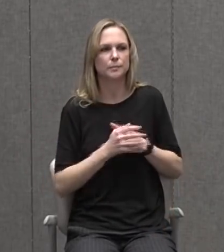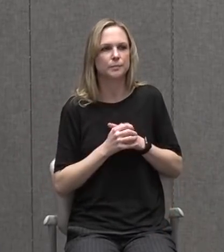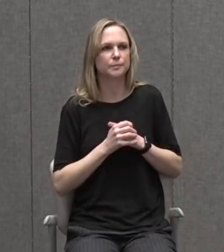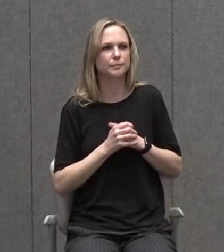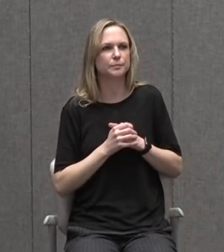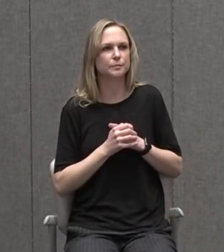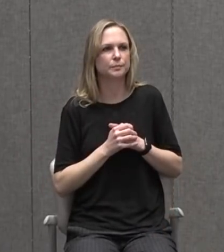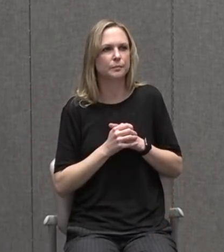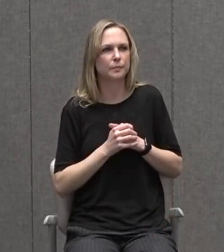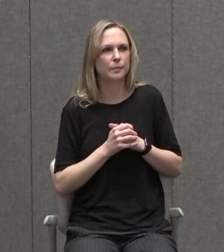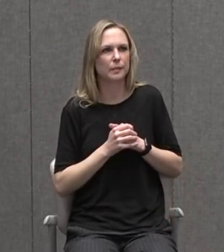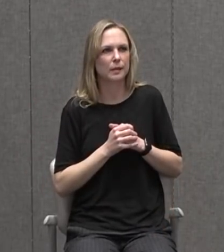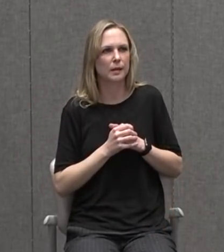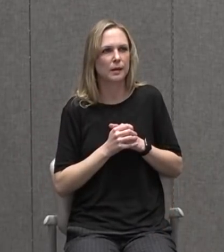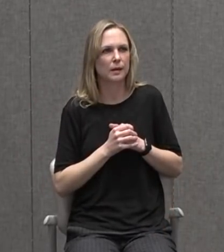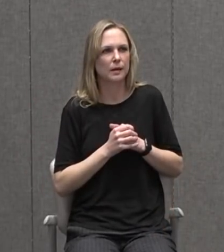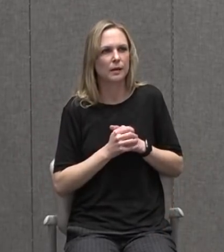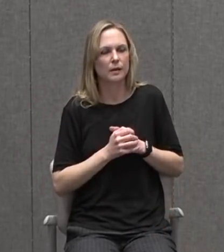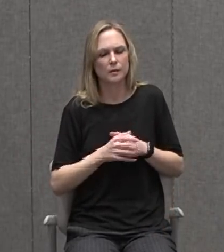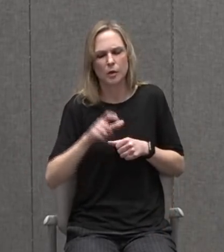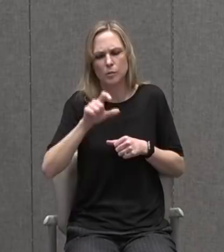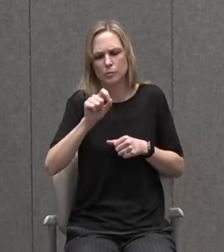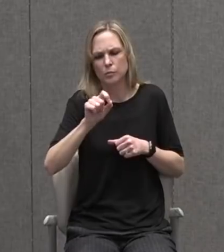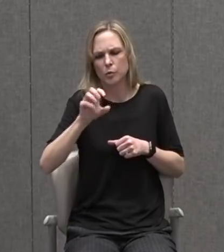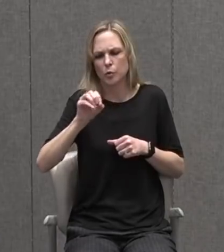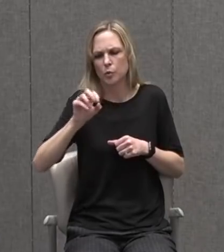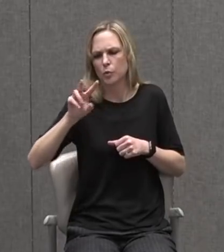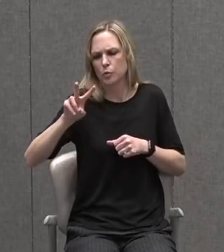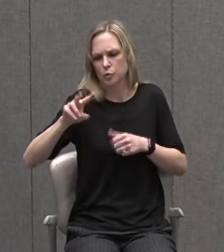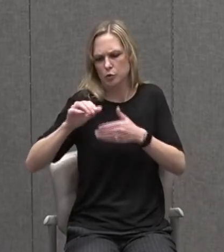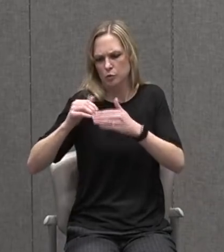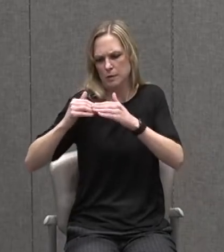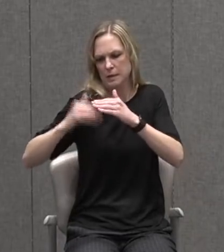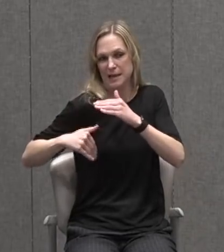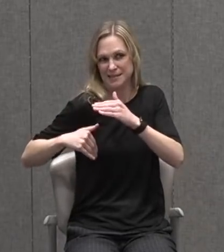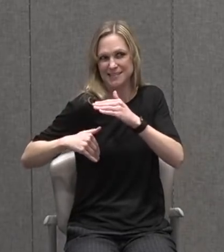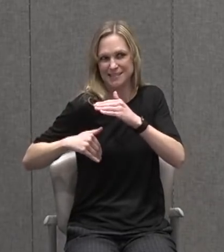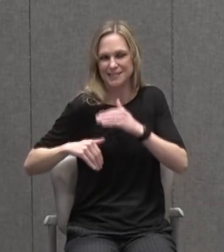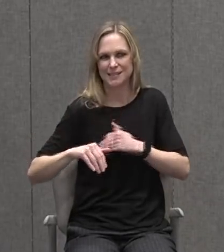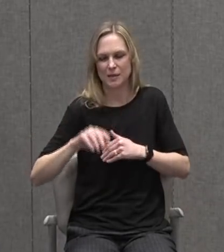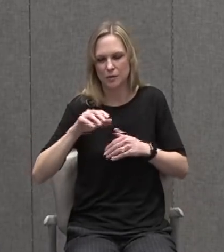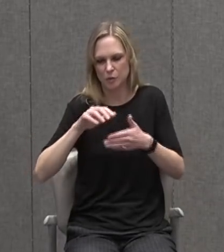What's two hundredths less? Again, we're gonna look back to that four